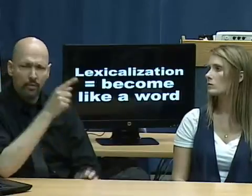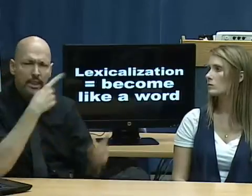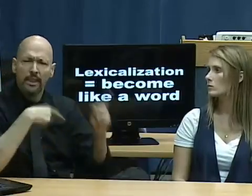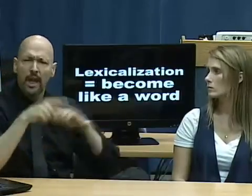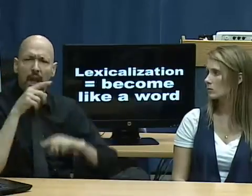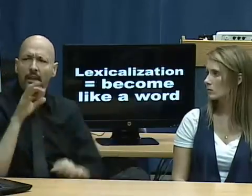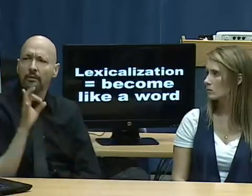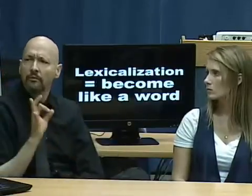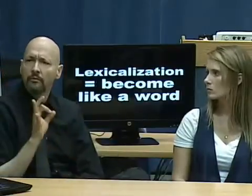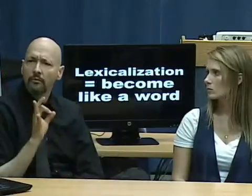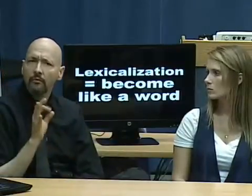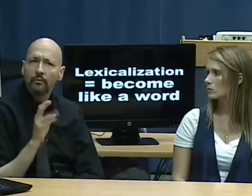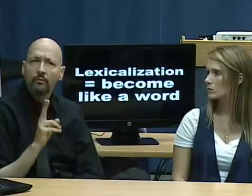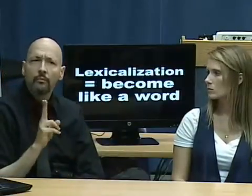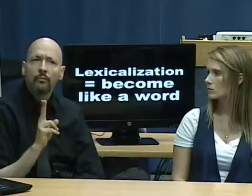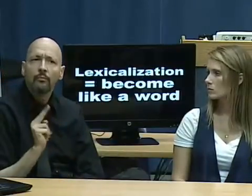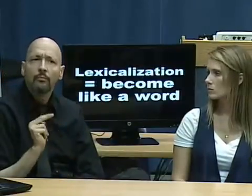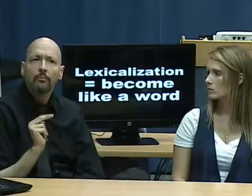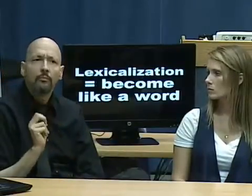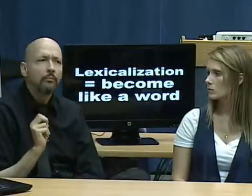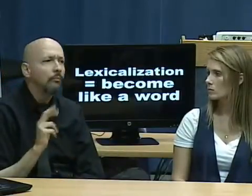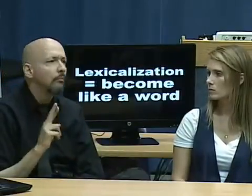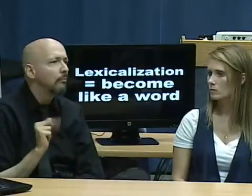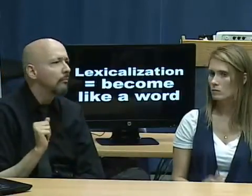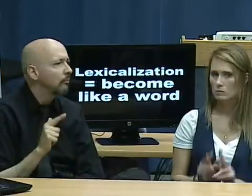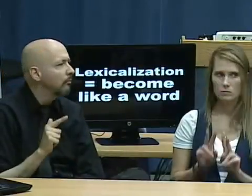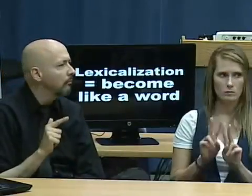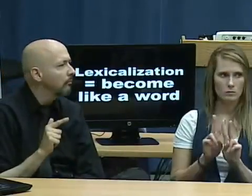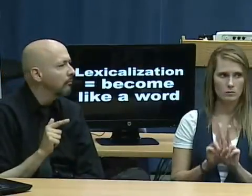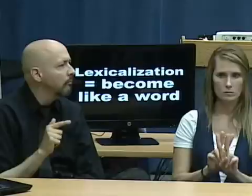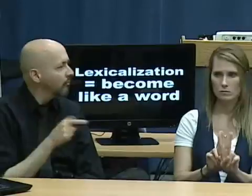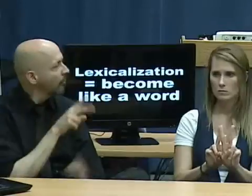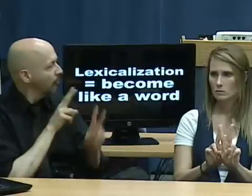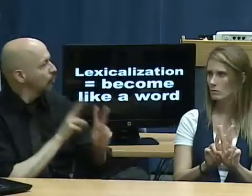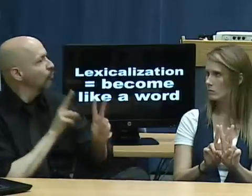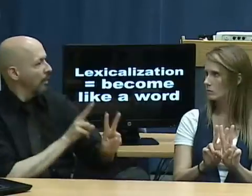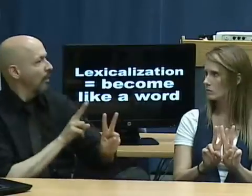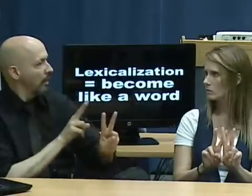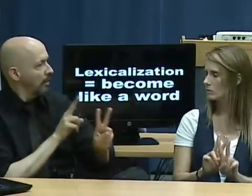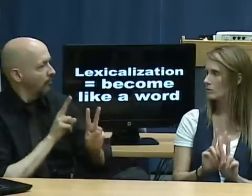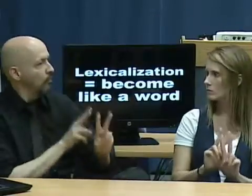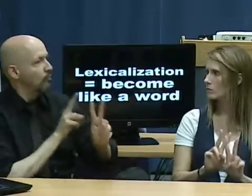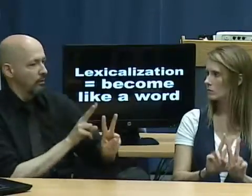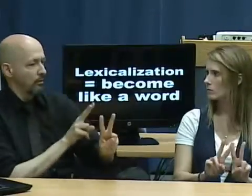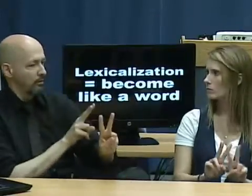How do you sign "F-U-N-E-R-A-L"? Funeral.